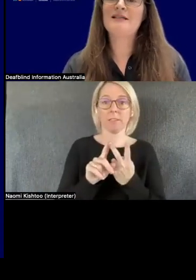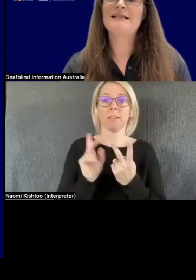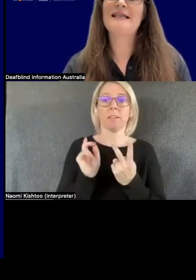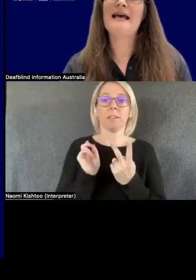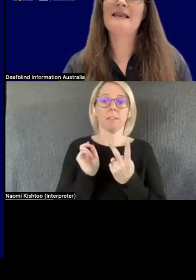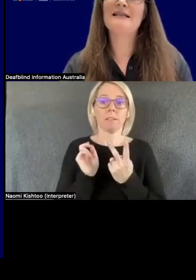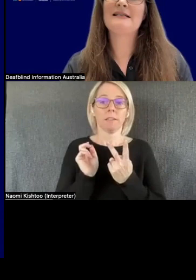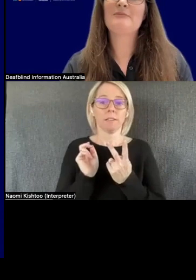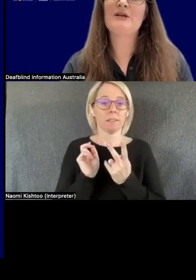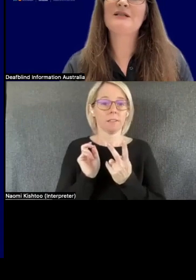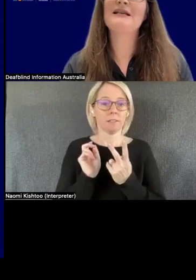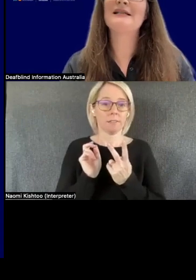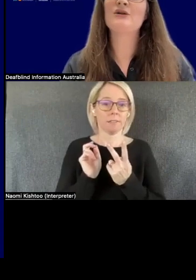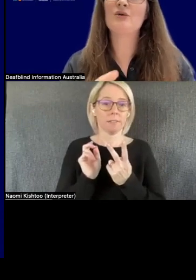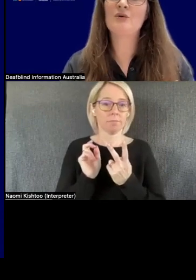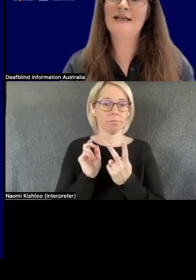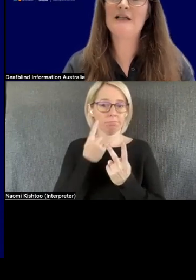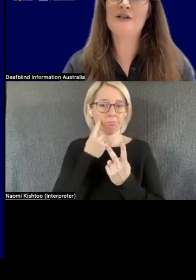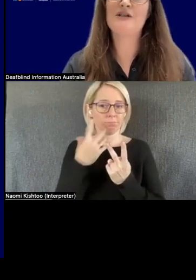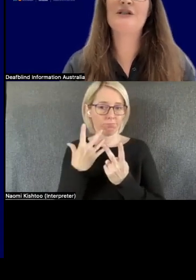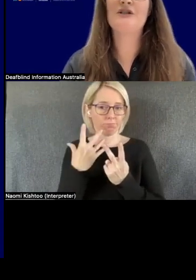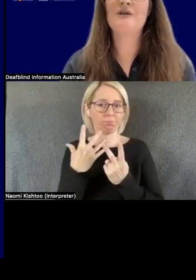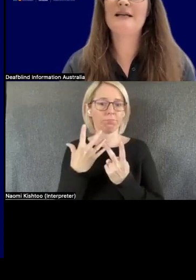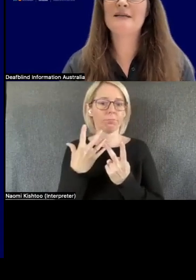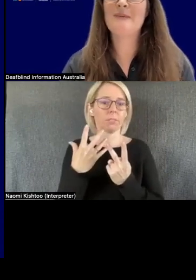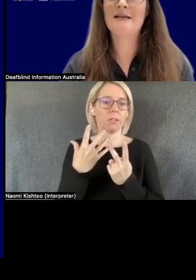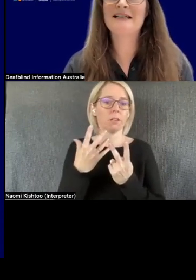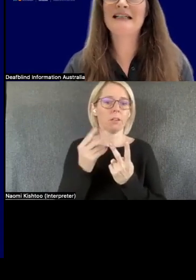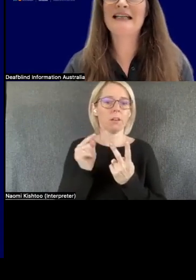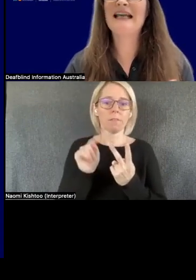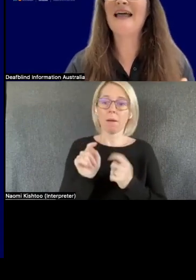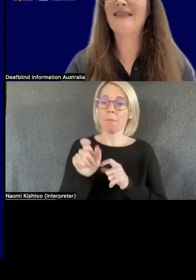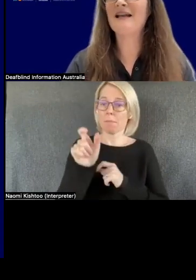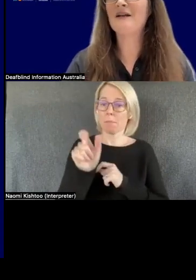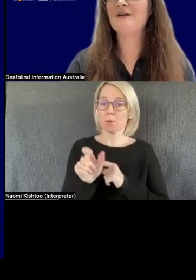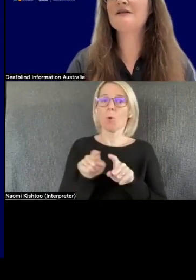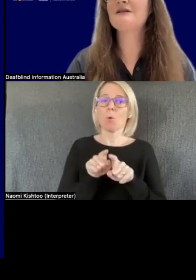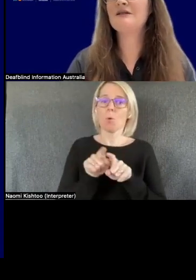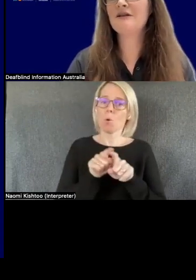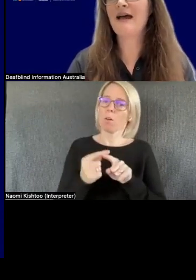process that this person has already learned to do independently and they learned to do